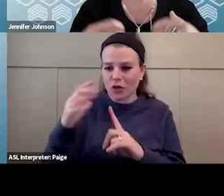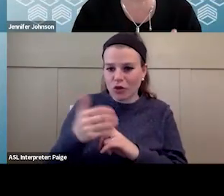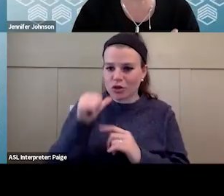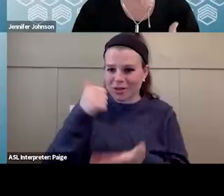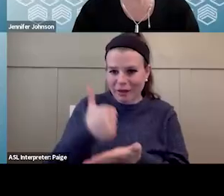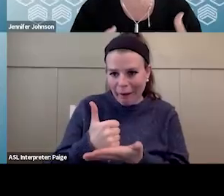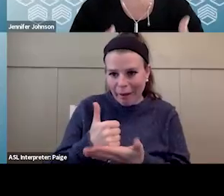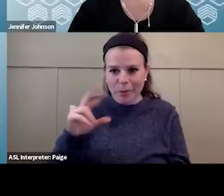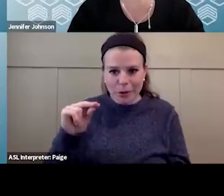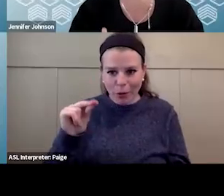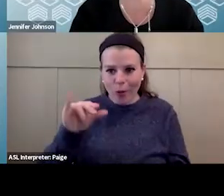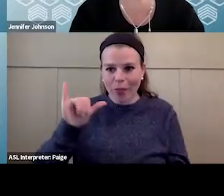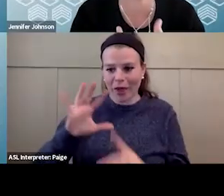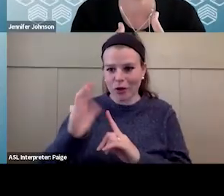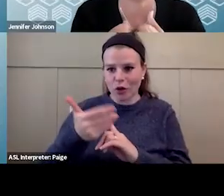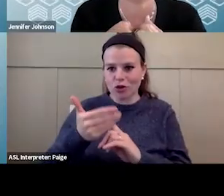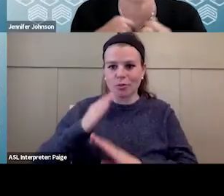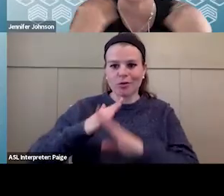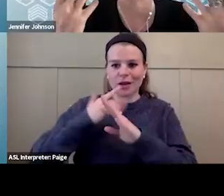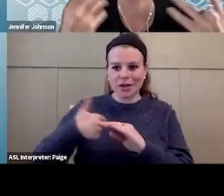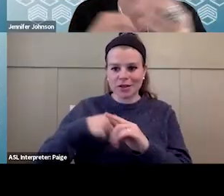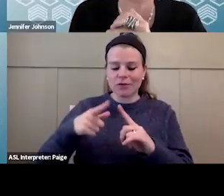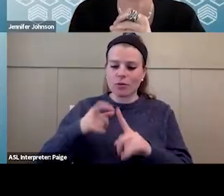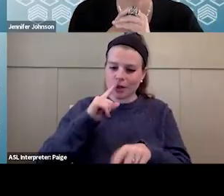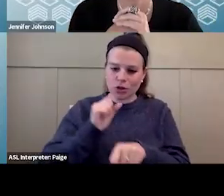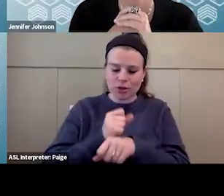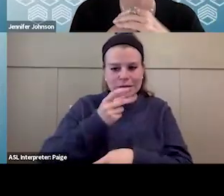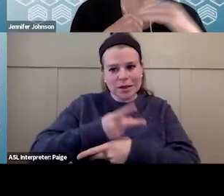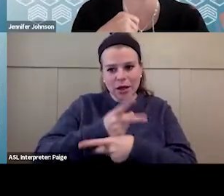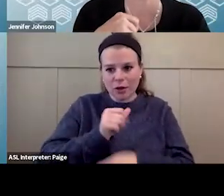It keeps us from taking care of ourselves, and there are reasons why that's true